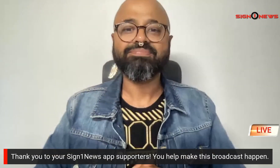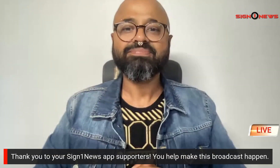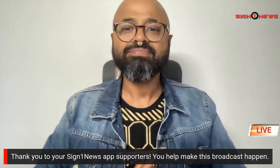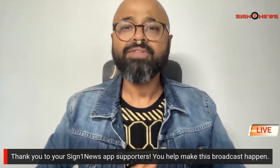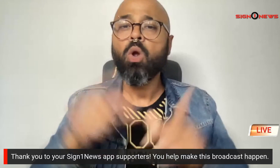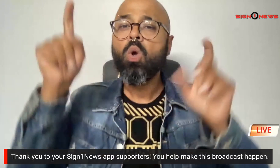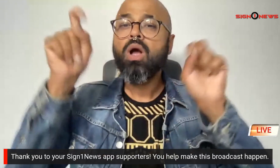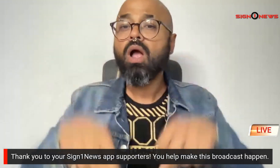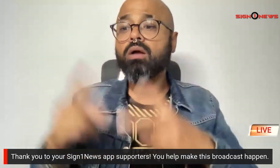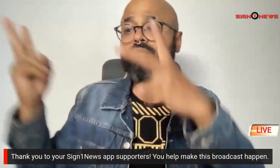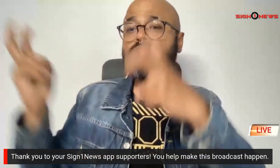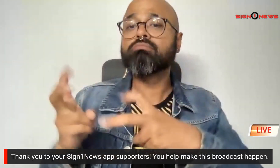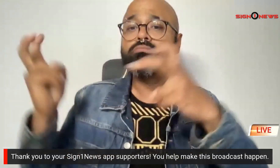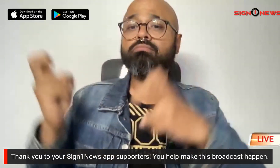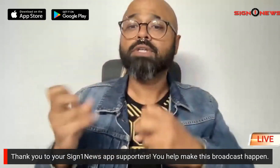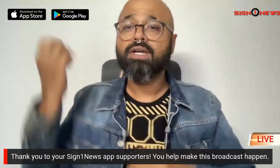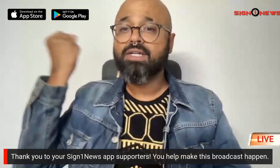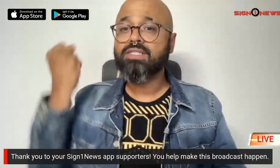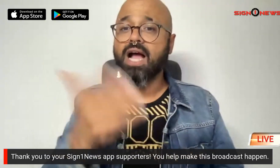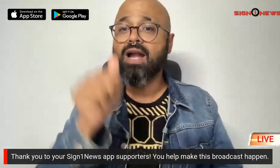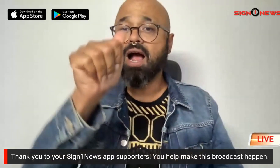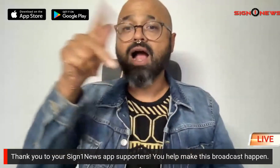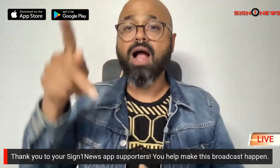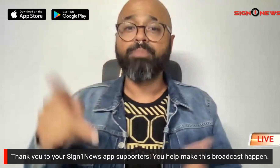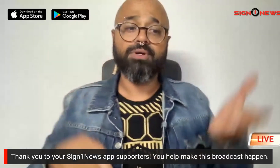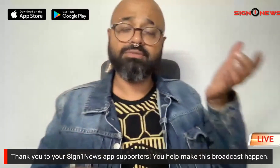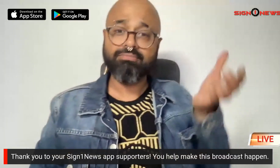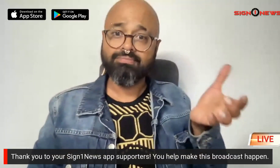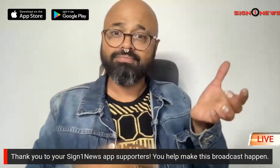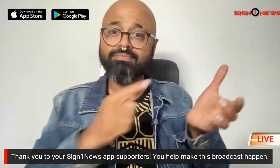you can download the Sign1News app by heading to the app store